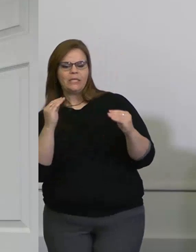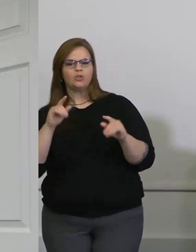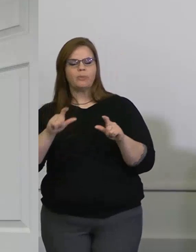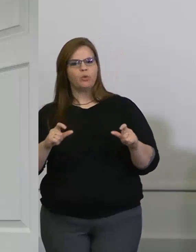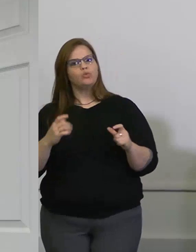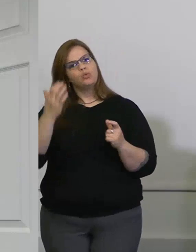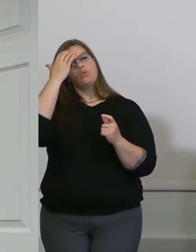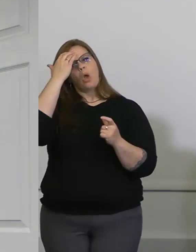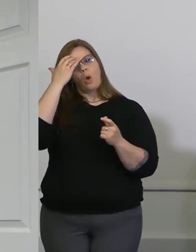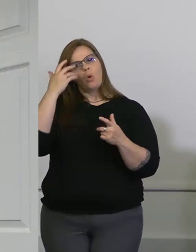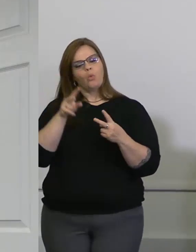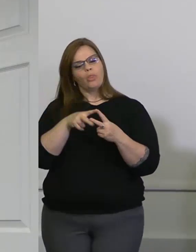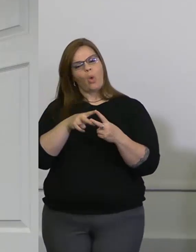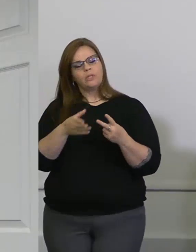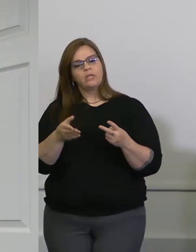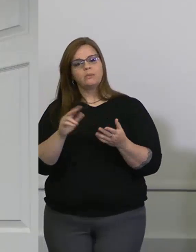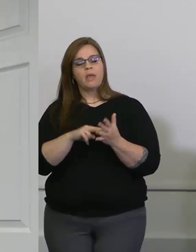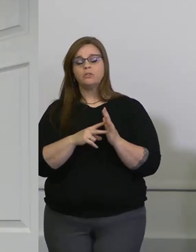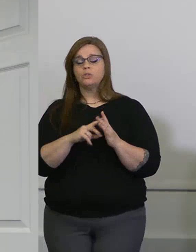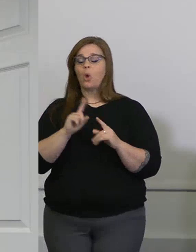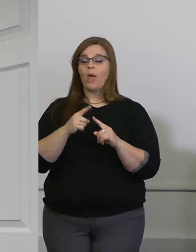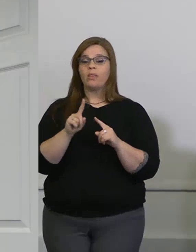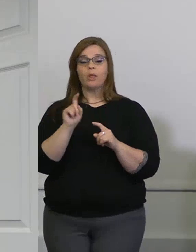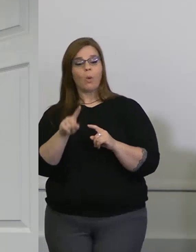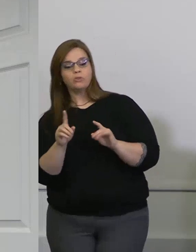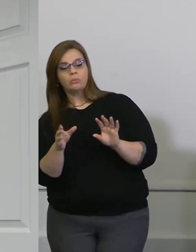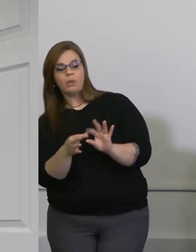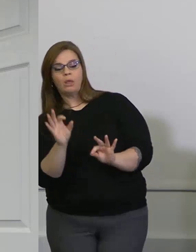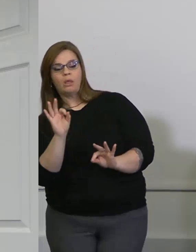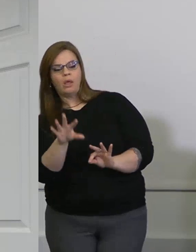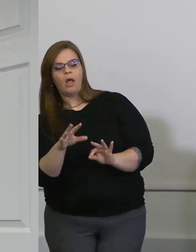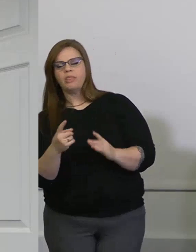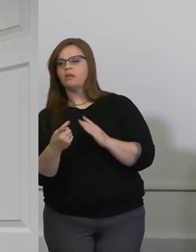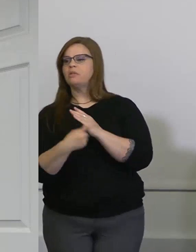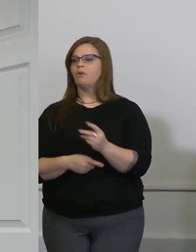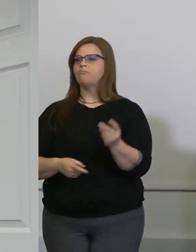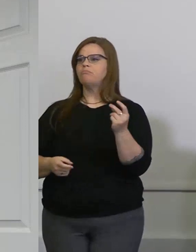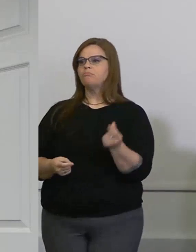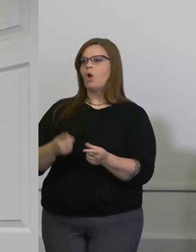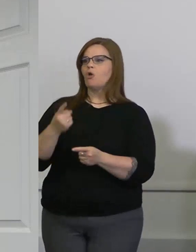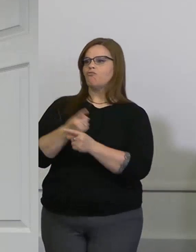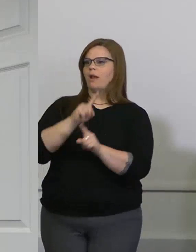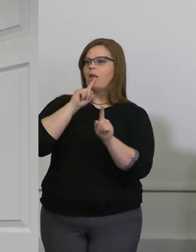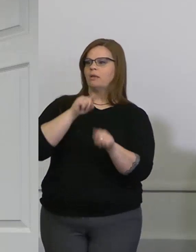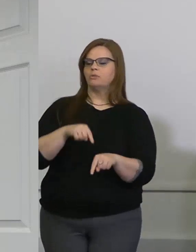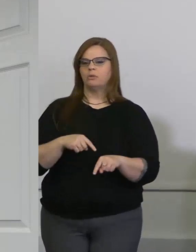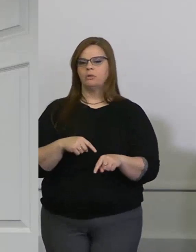question comes up, they just default to the right decision without Clint being in the room saying, did you do your